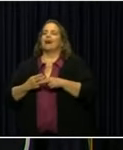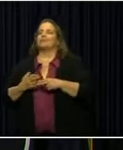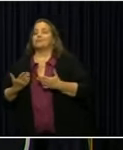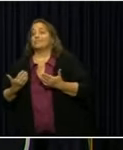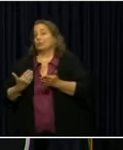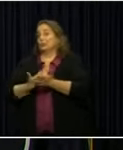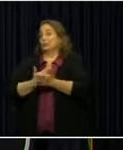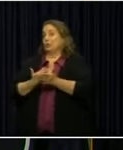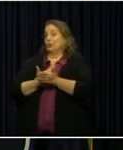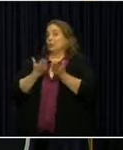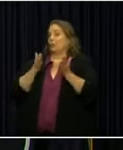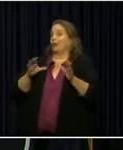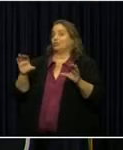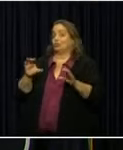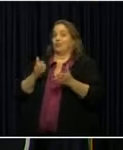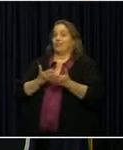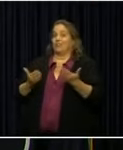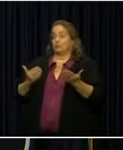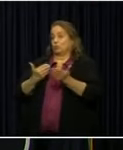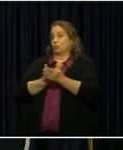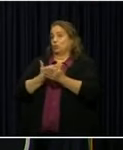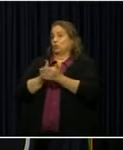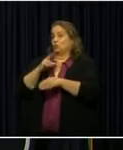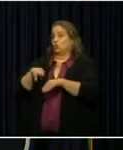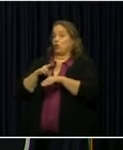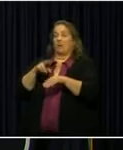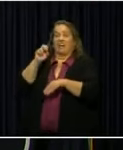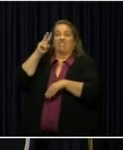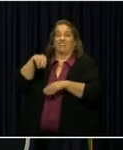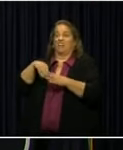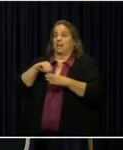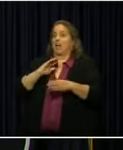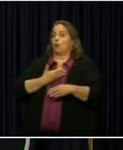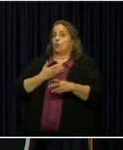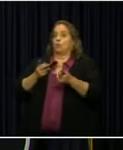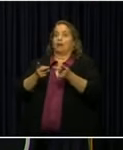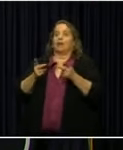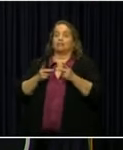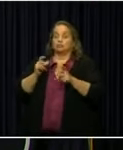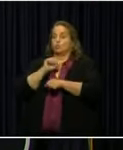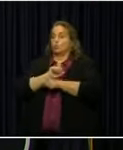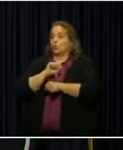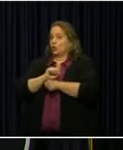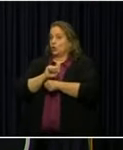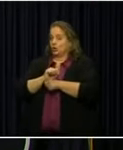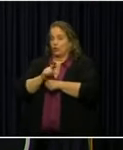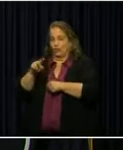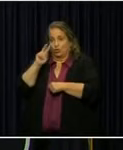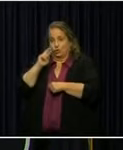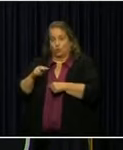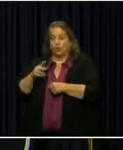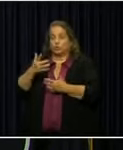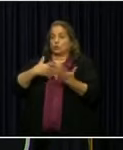ECONOMY, YOU'VE GOT TO BE READY EVERY DAY TO PROVIDE TEMPERATURE CHECKS TO YOUR WORKERS.